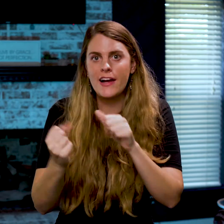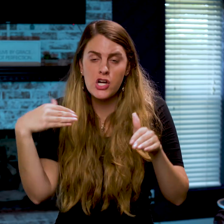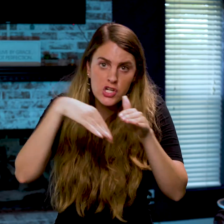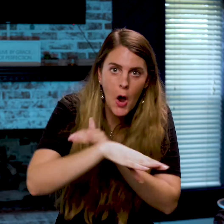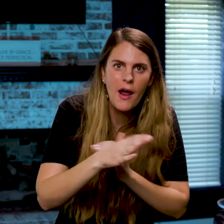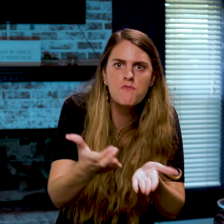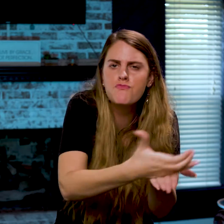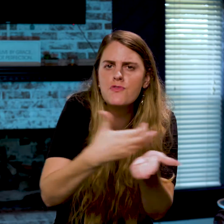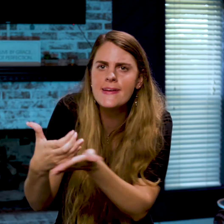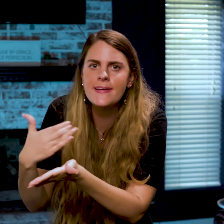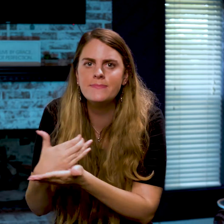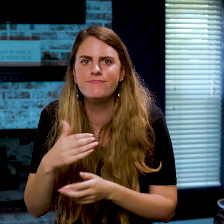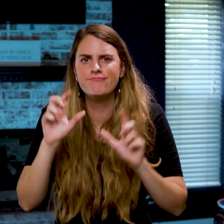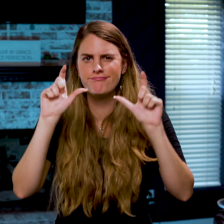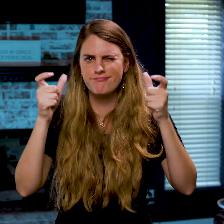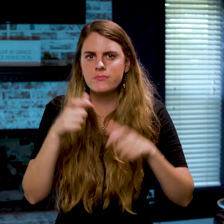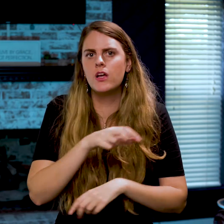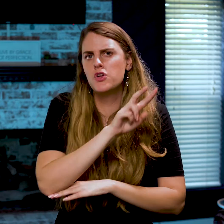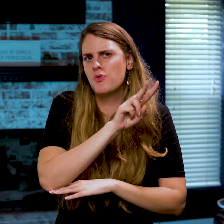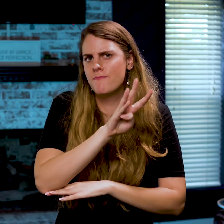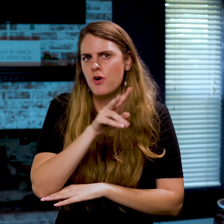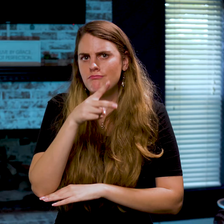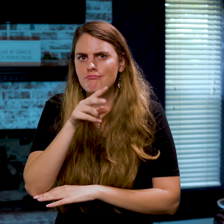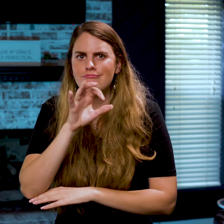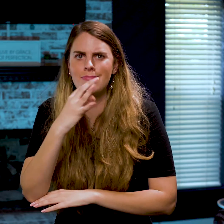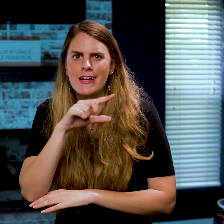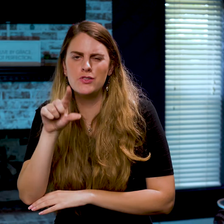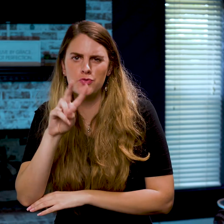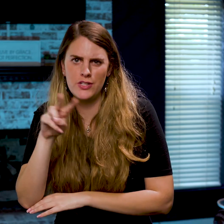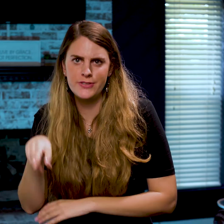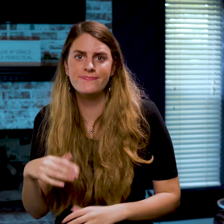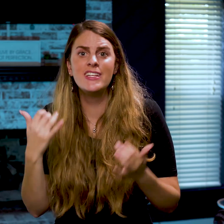can go in and reap (24:19-22).